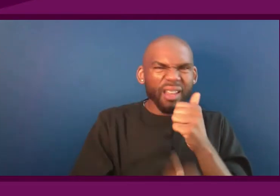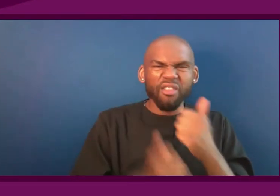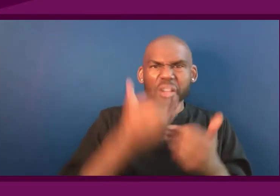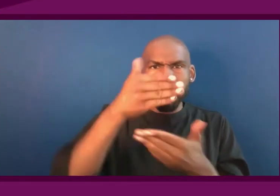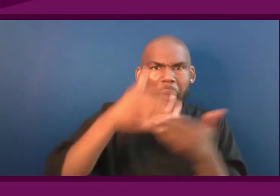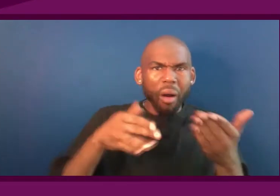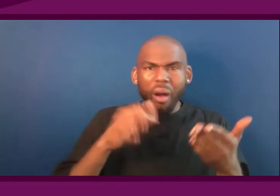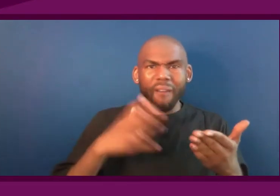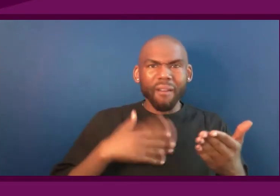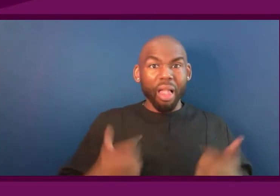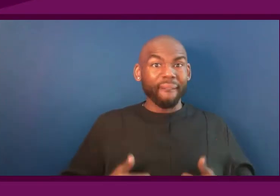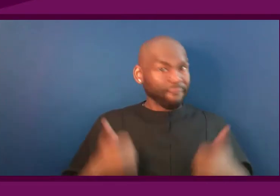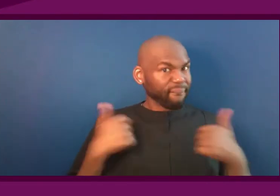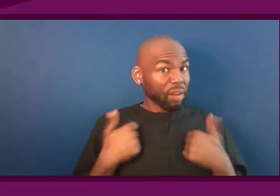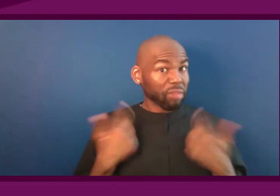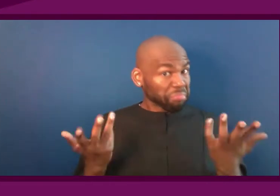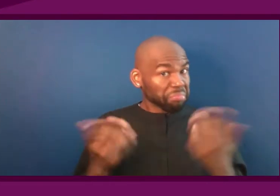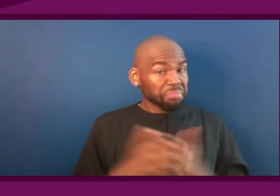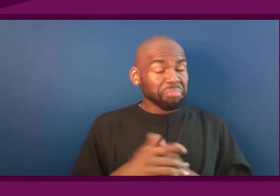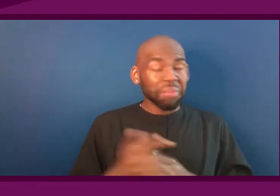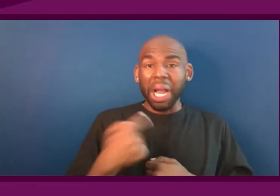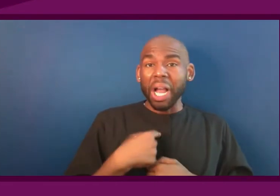really appreciate you sharing that with me. Debra Ruh: